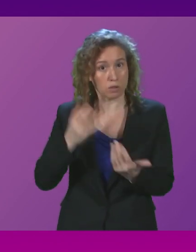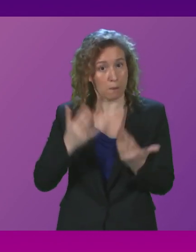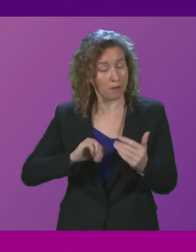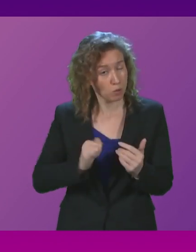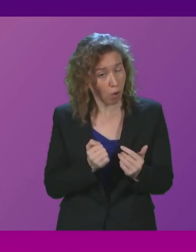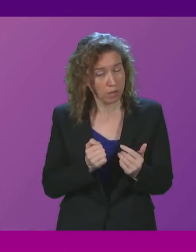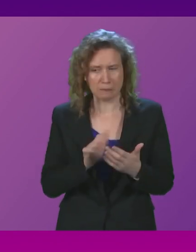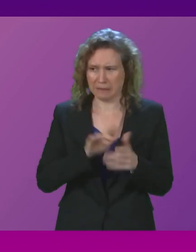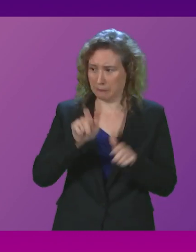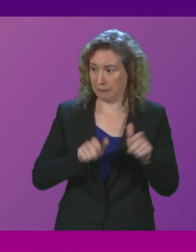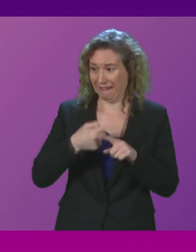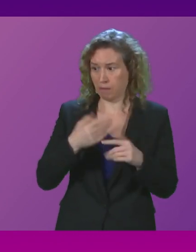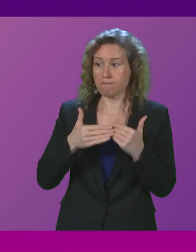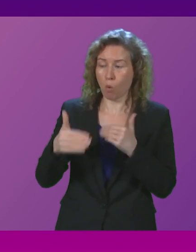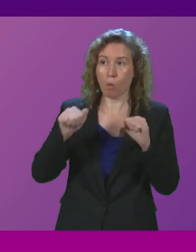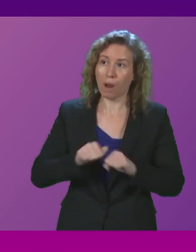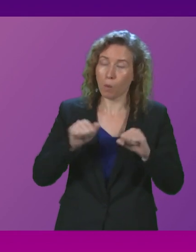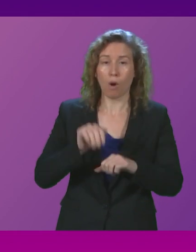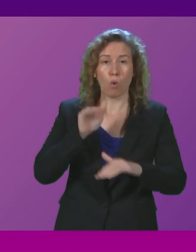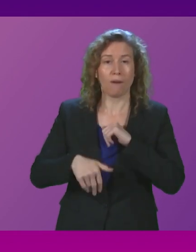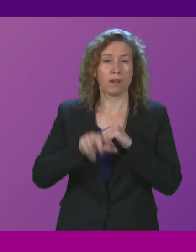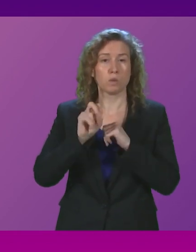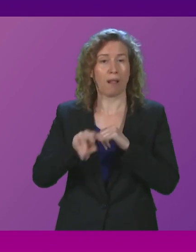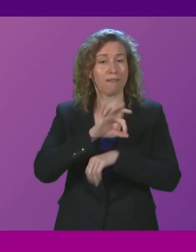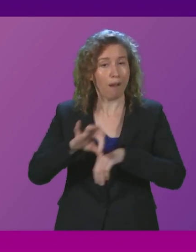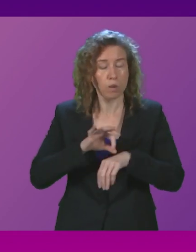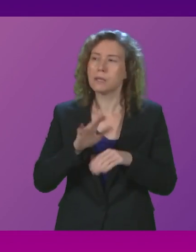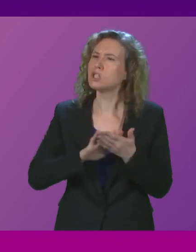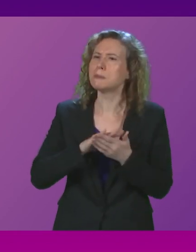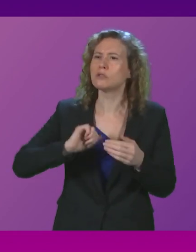That does not mean that performance in Scotland is good enough, but Douglas Ross and others